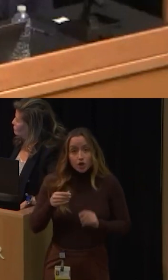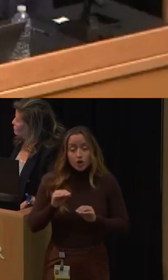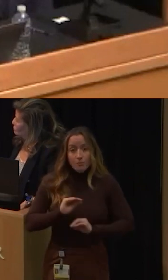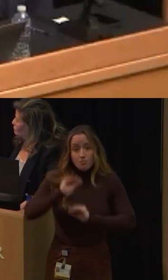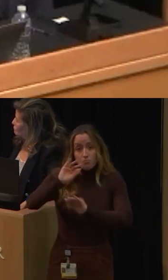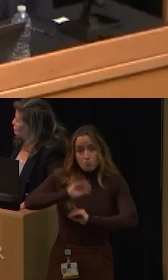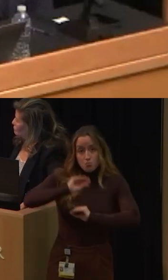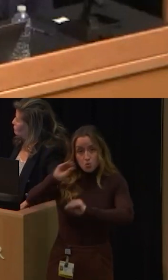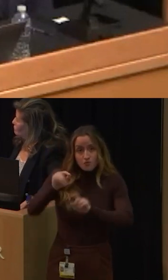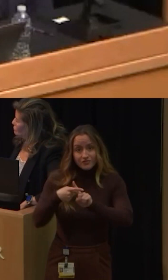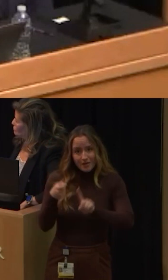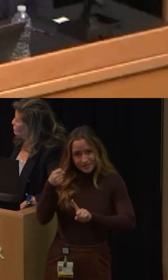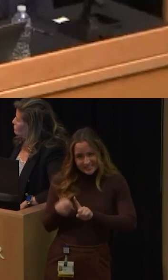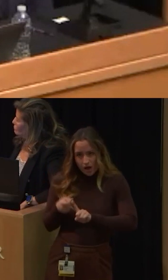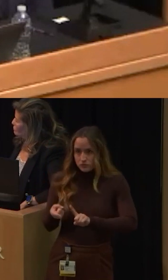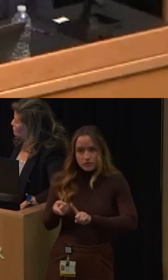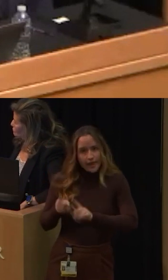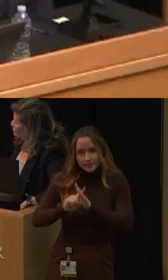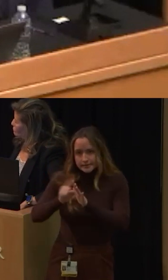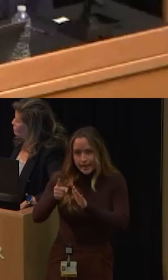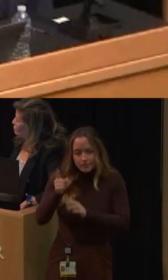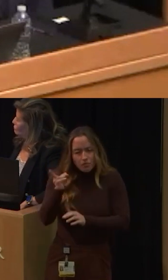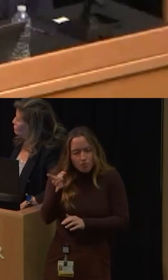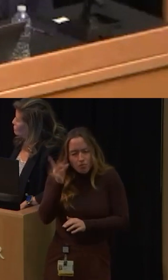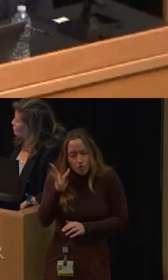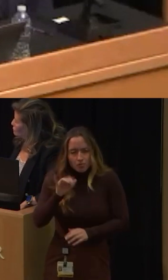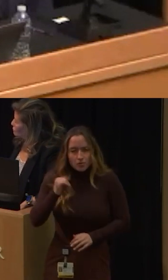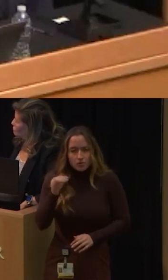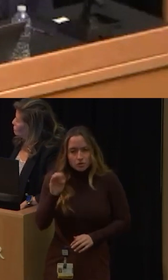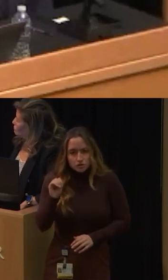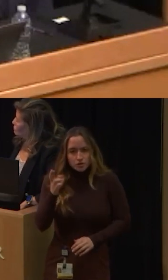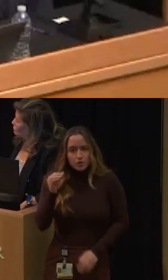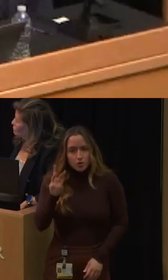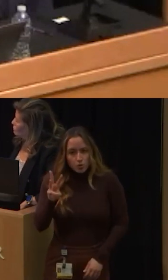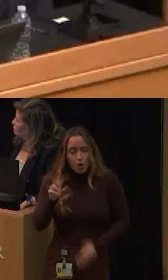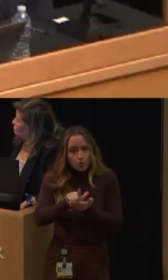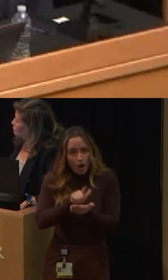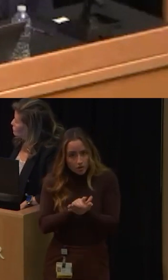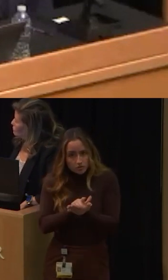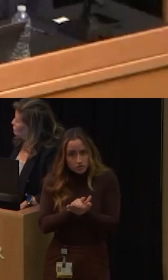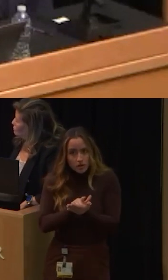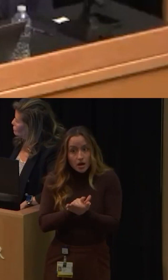to escape the horrible Jim Crow laws, Rochester's population tripled